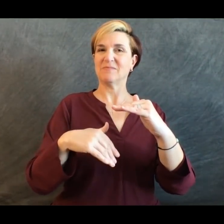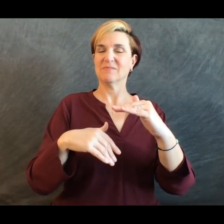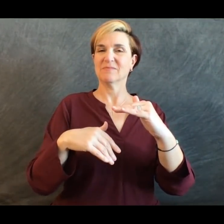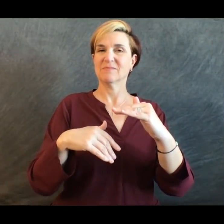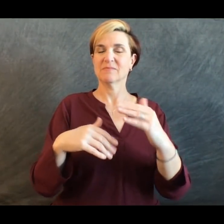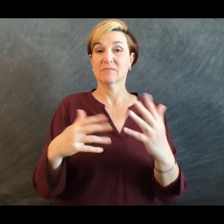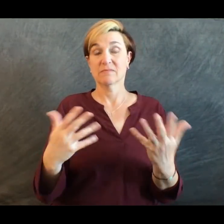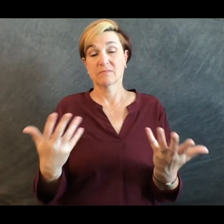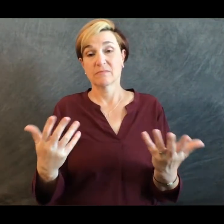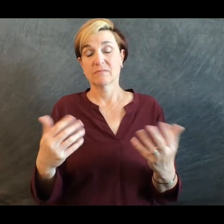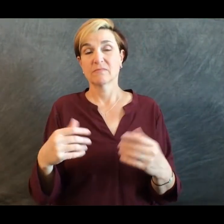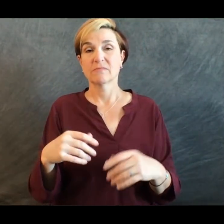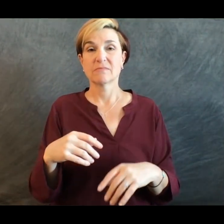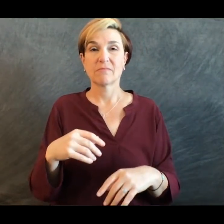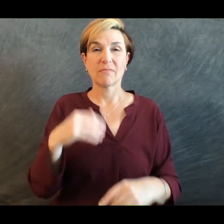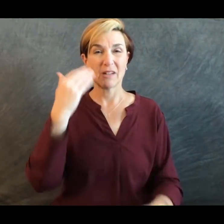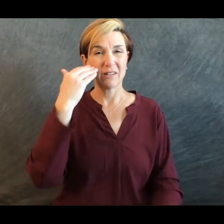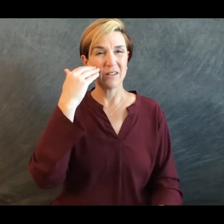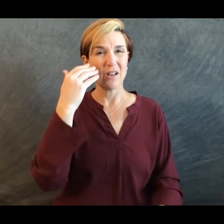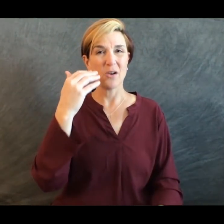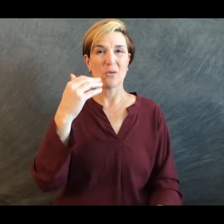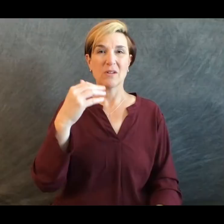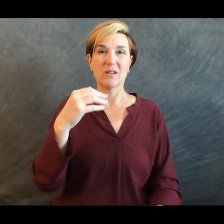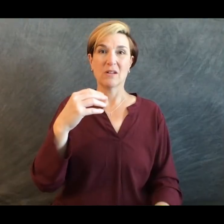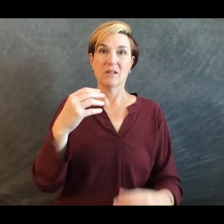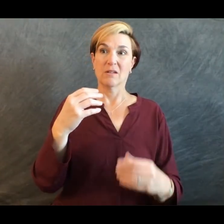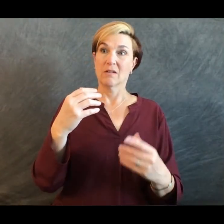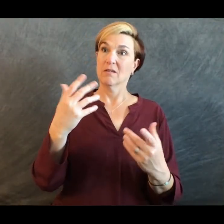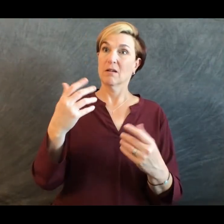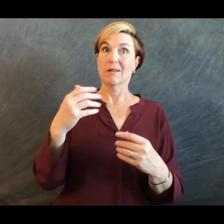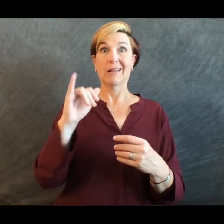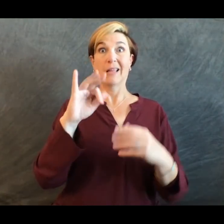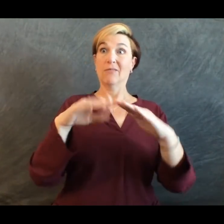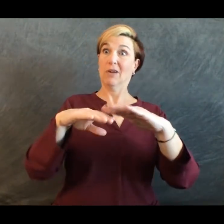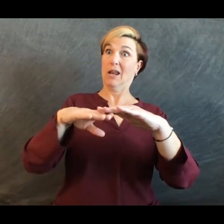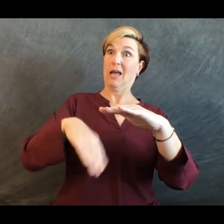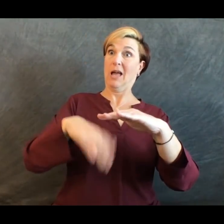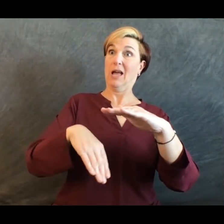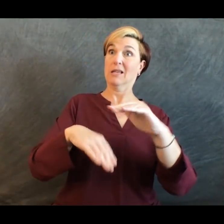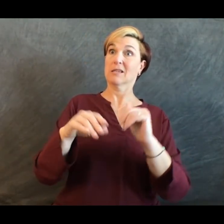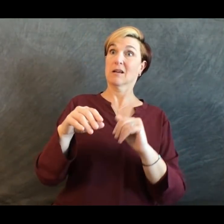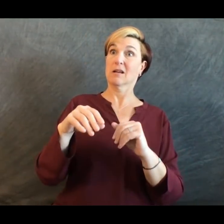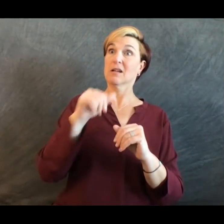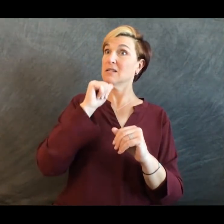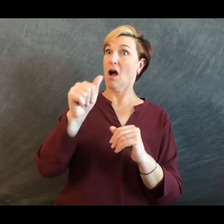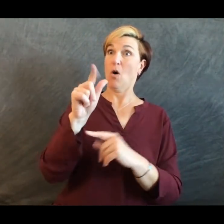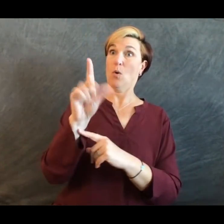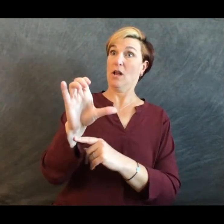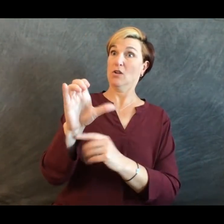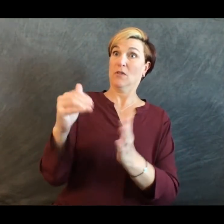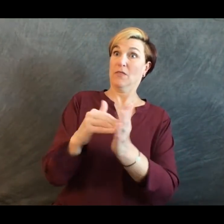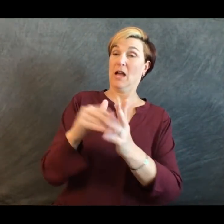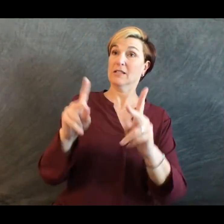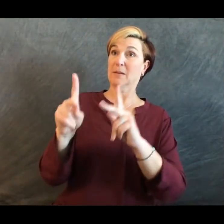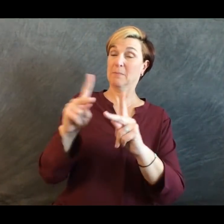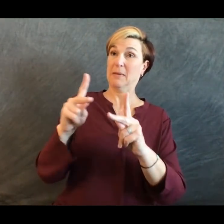you can never be happy but that's a lot fewer than we were originally told and